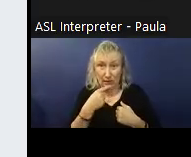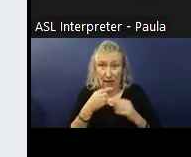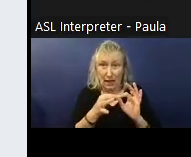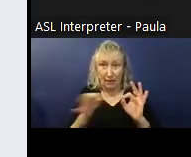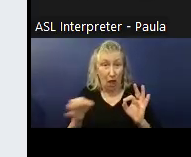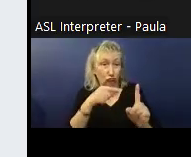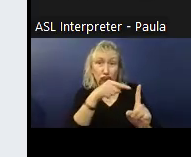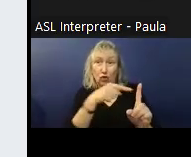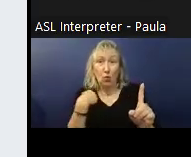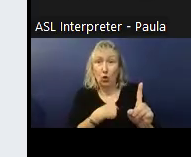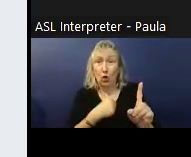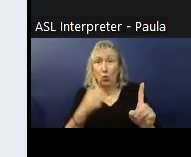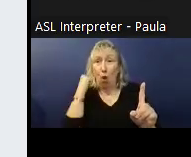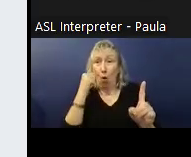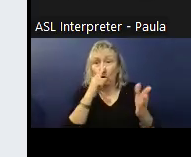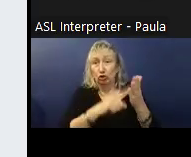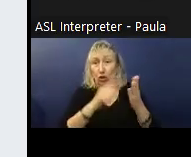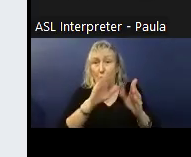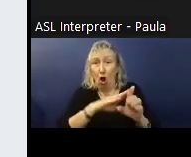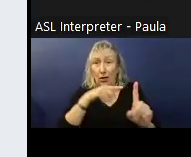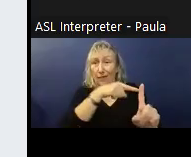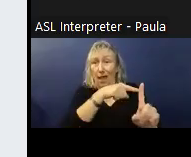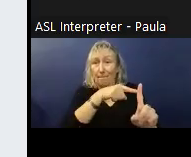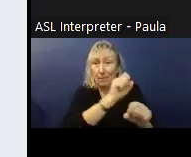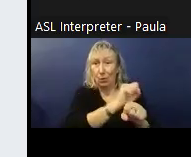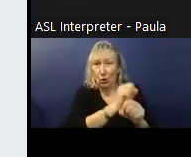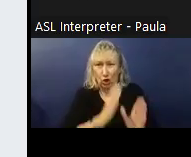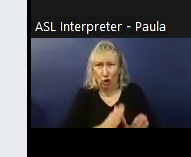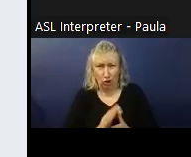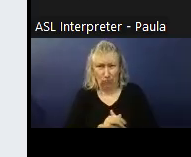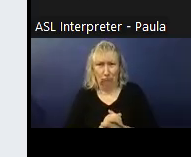So, you know, maybe there is restrictions on investigating tribal members.